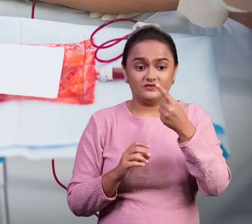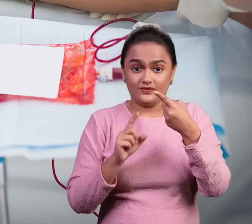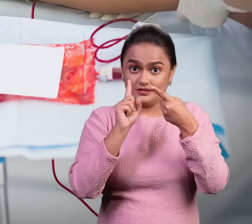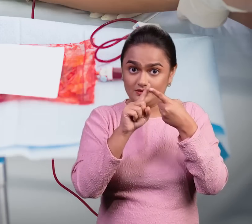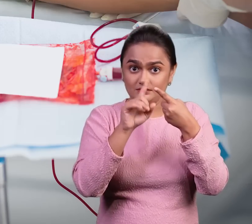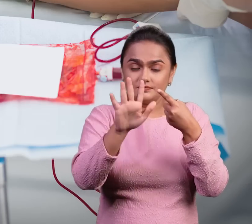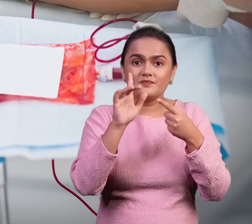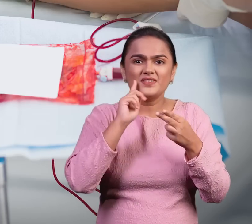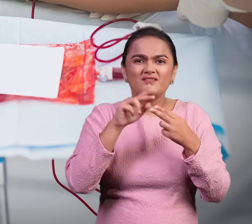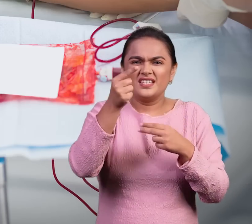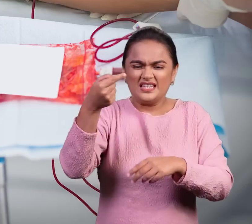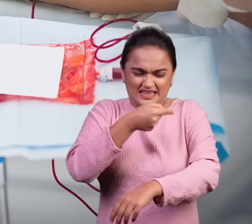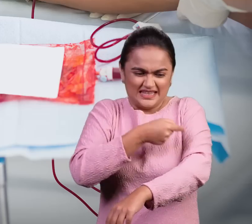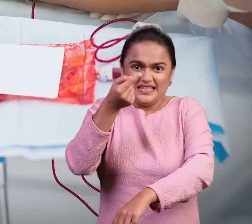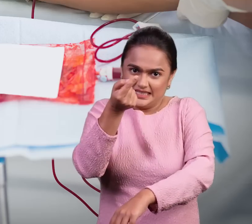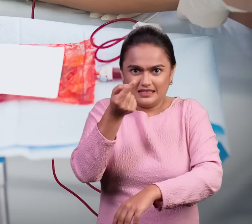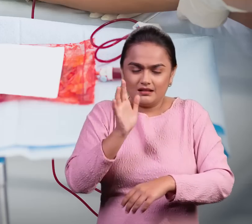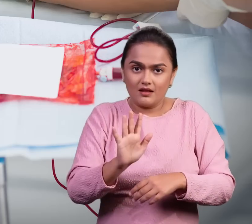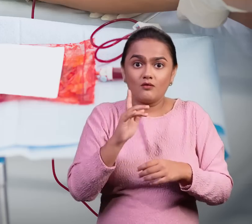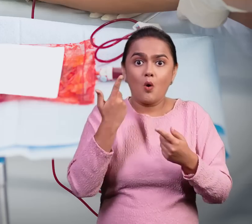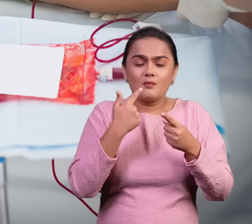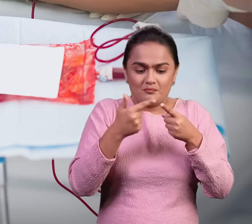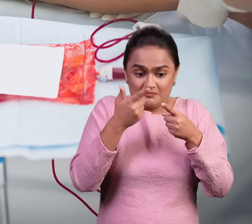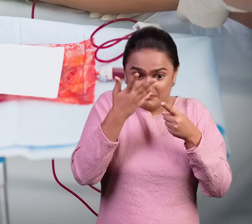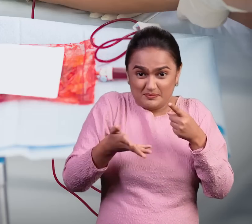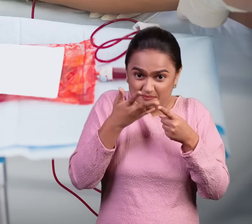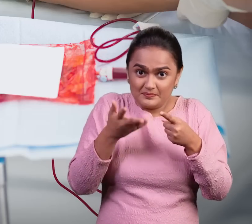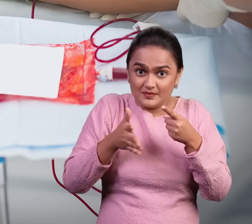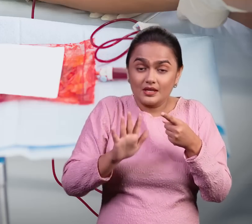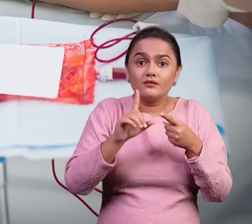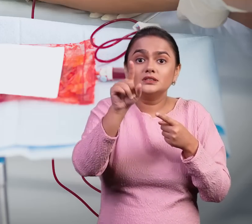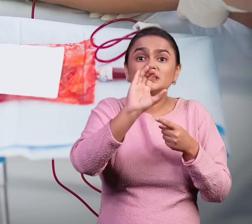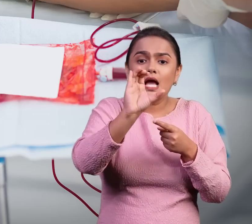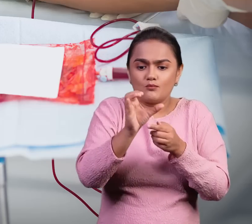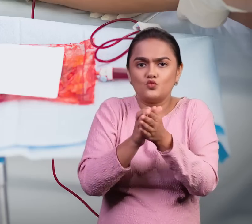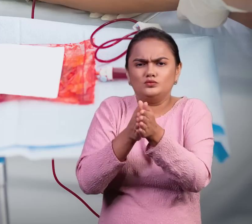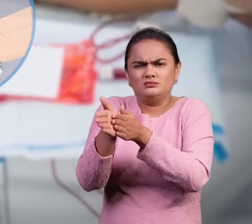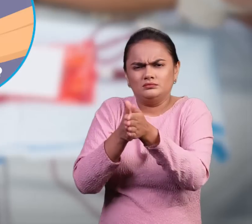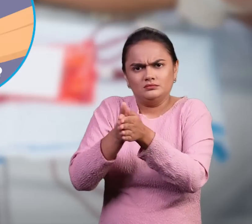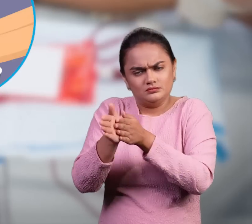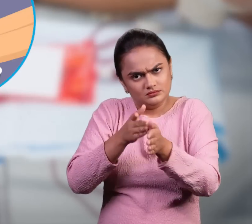First, if you're pricked by a needle or a drop of blood lands on your hand, wash it with soap.